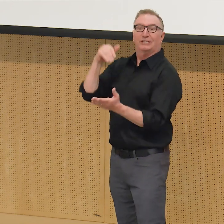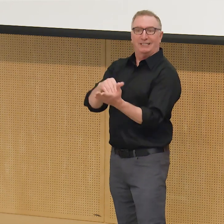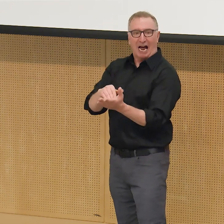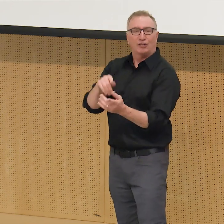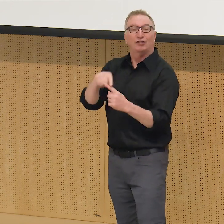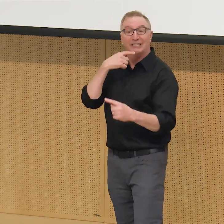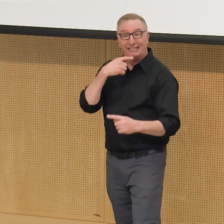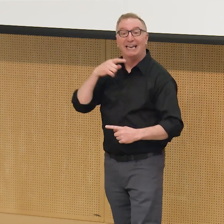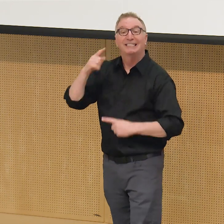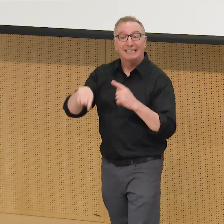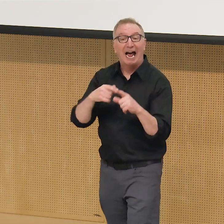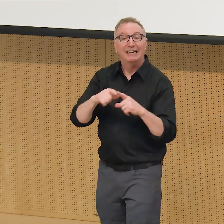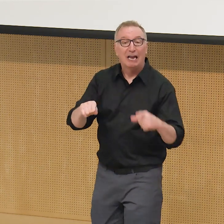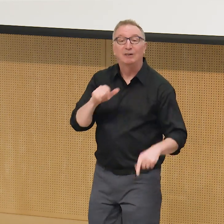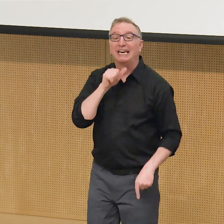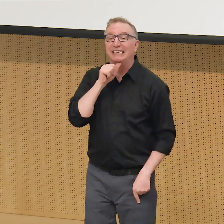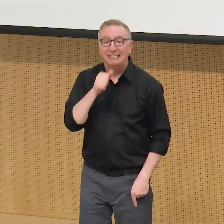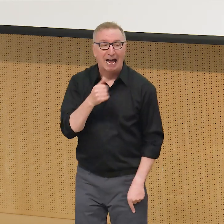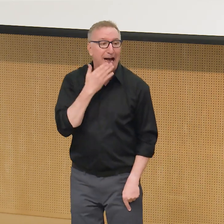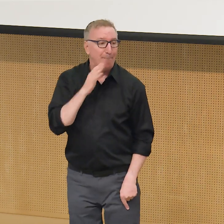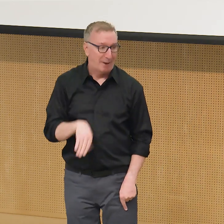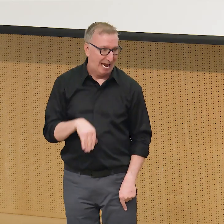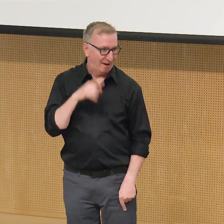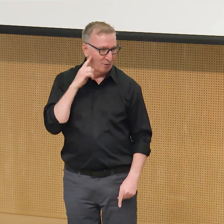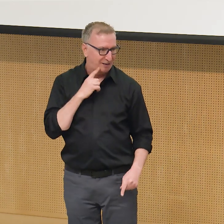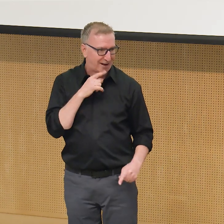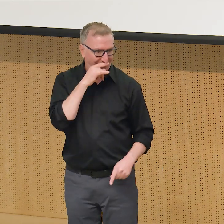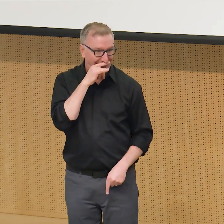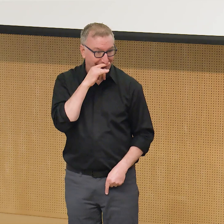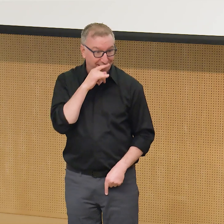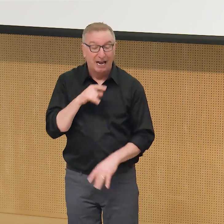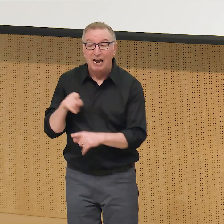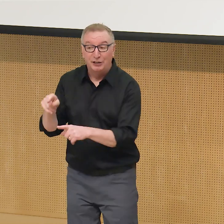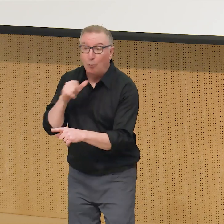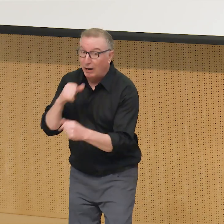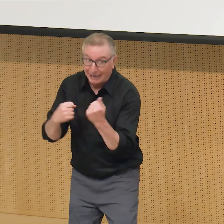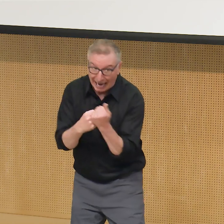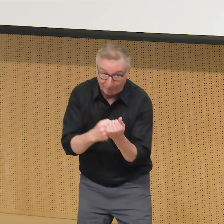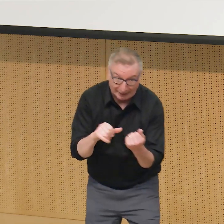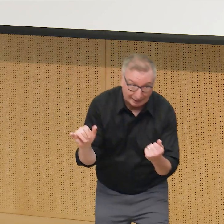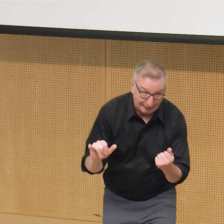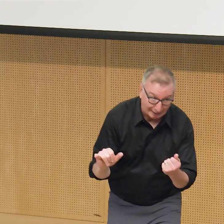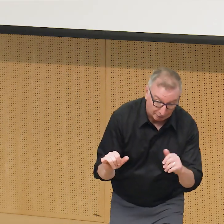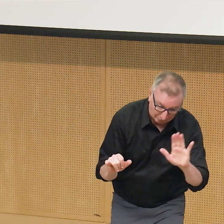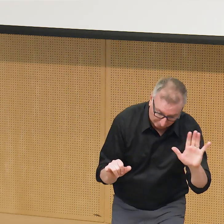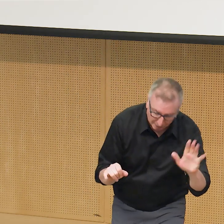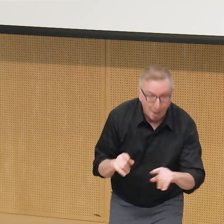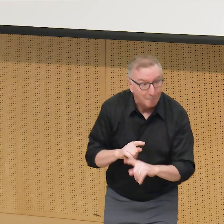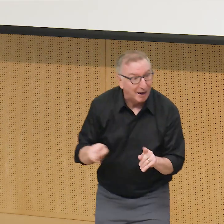But they were one of the first doctors to say that sign language was not bad for Deaf people.